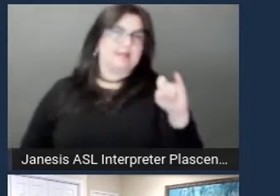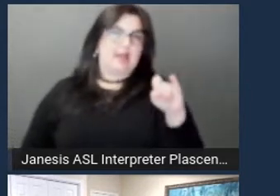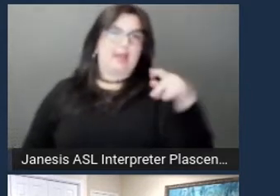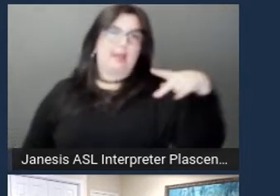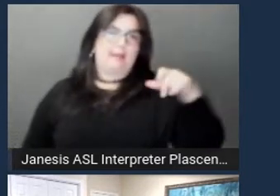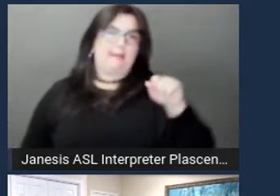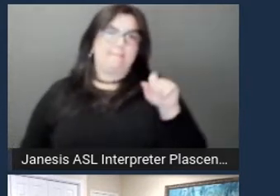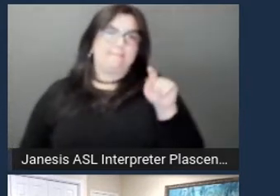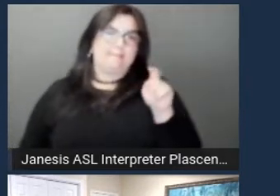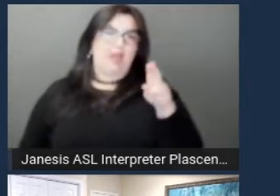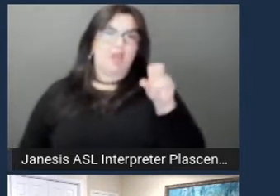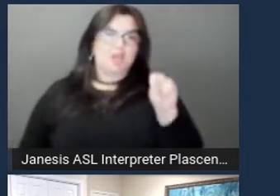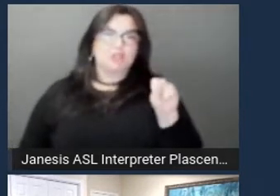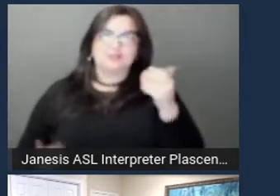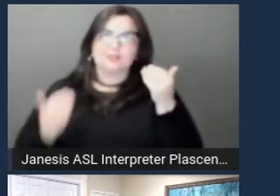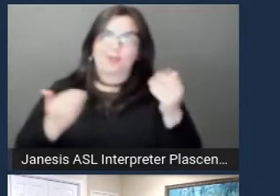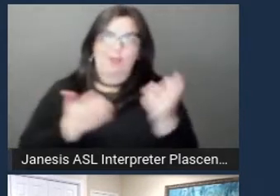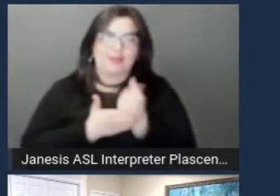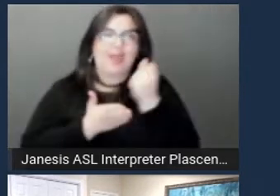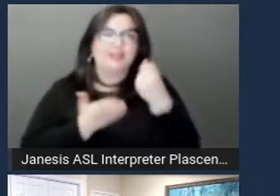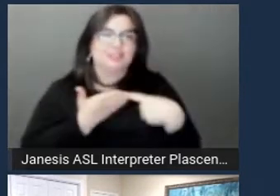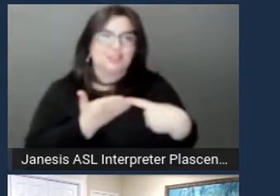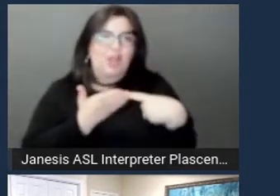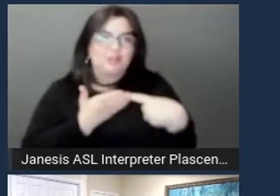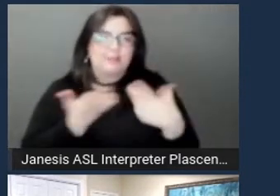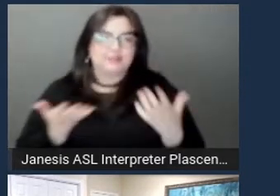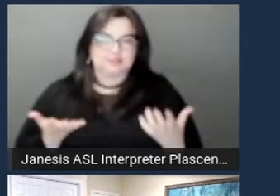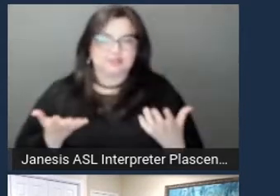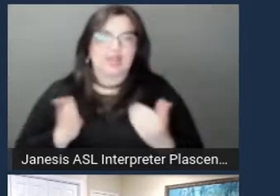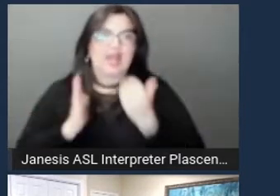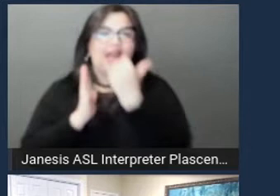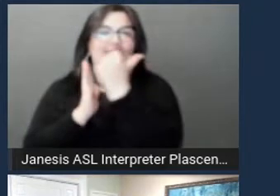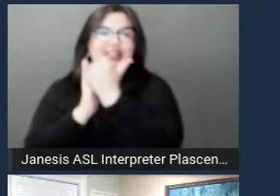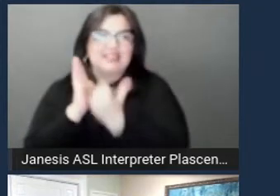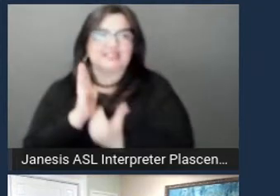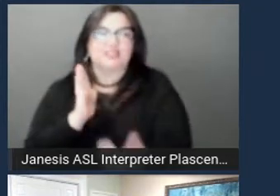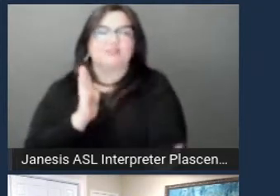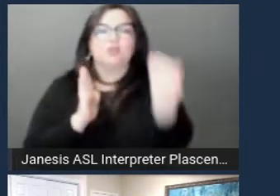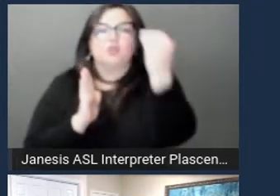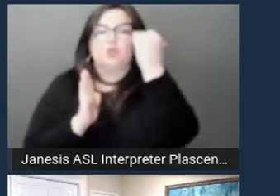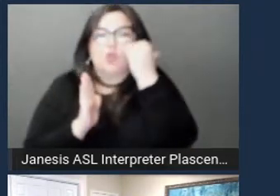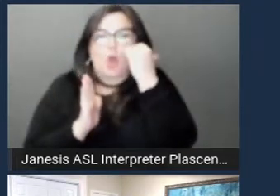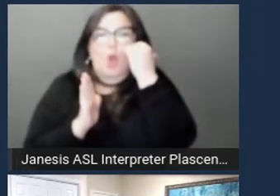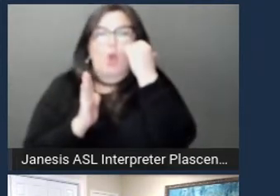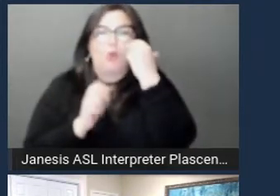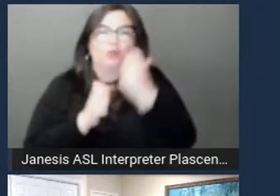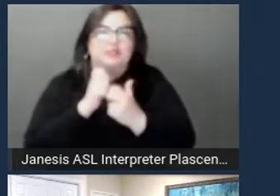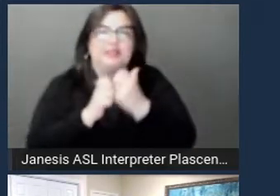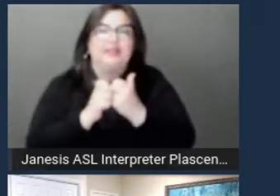So, anti-patterns are a list of known issues found in each application or database